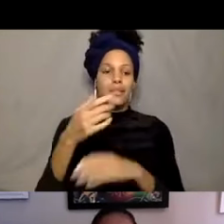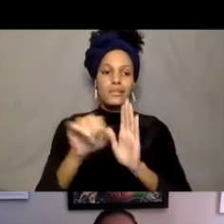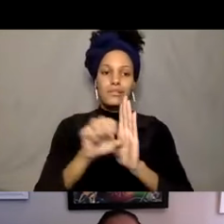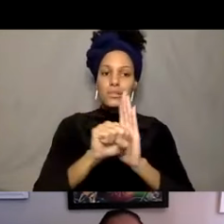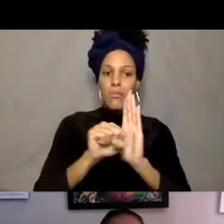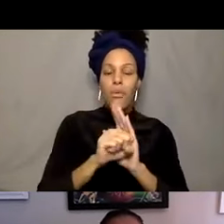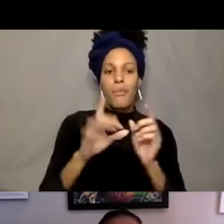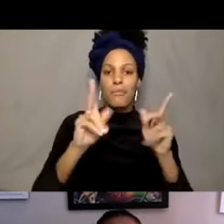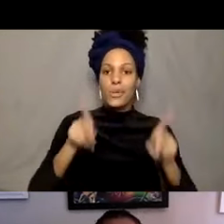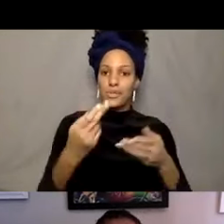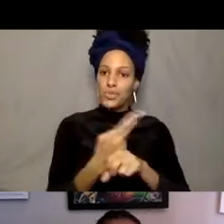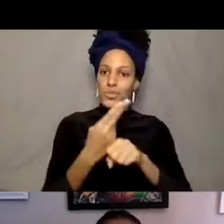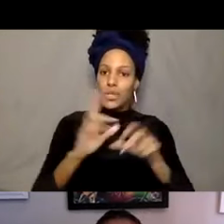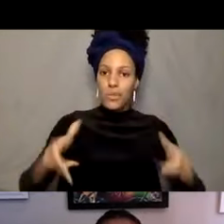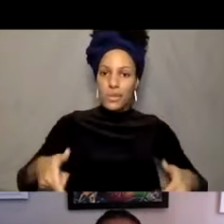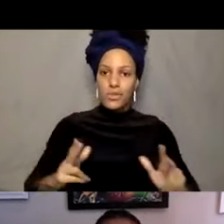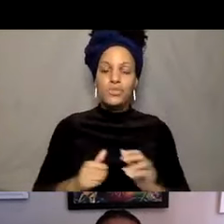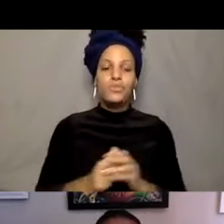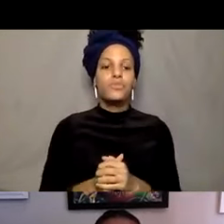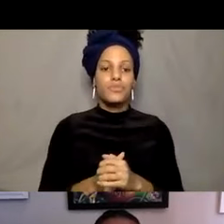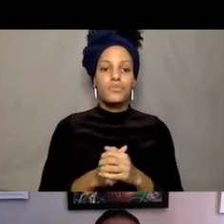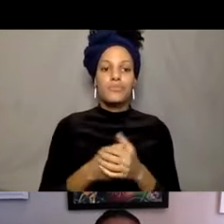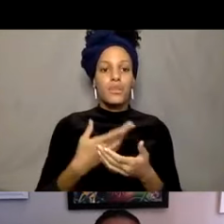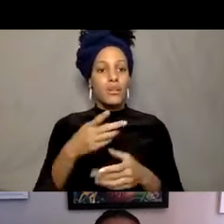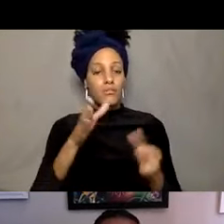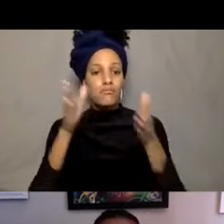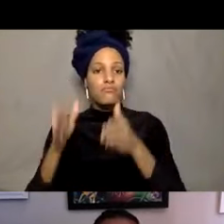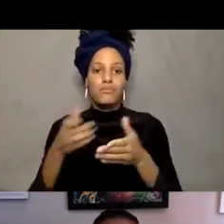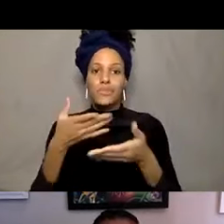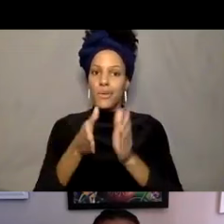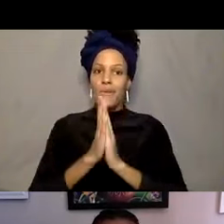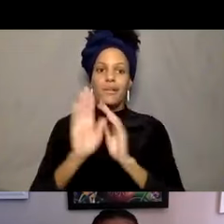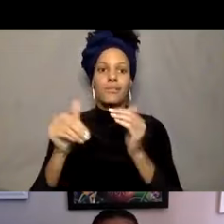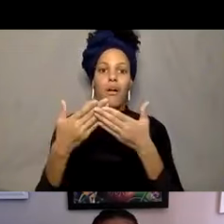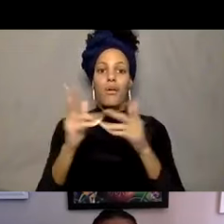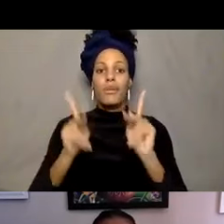MRAC requests that all applicants apply online unless the disability prevents them from doing so.